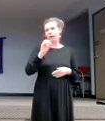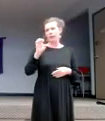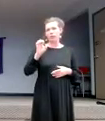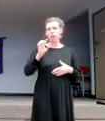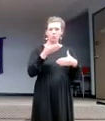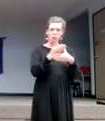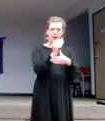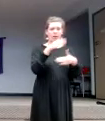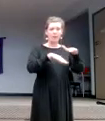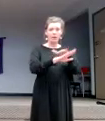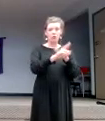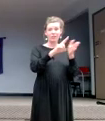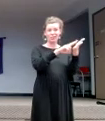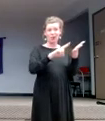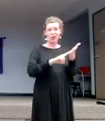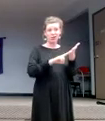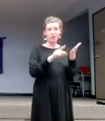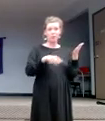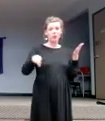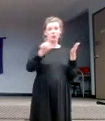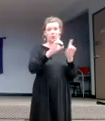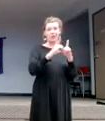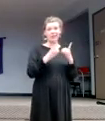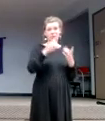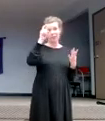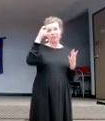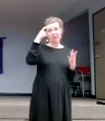contract between you as a property owner and the district or the government entity along